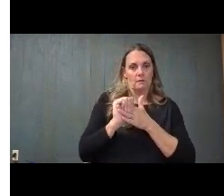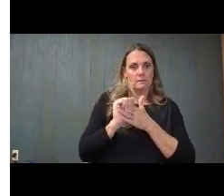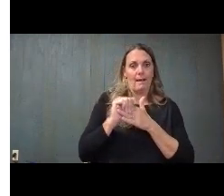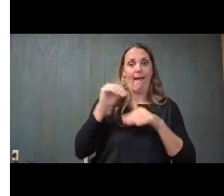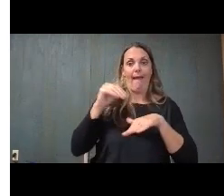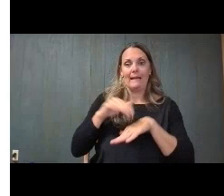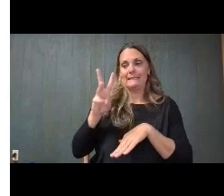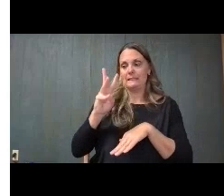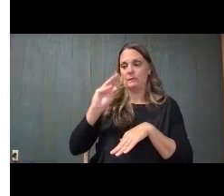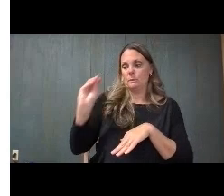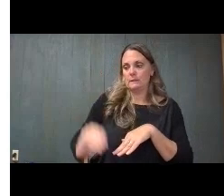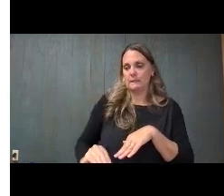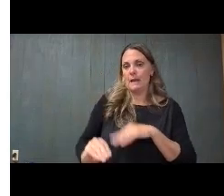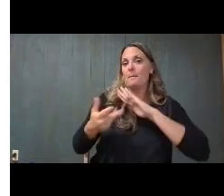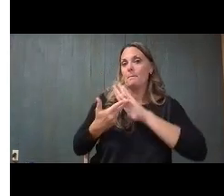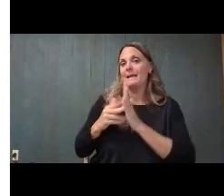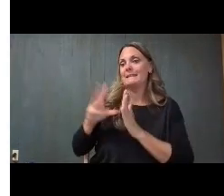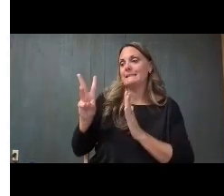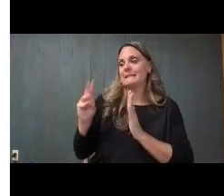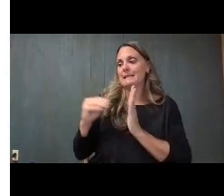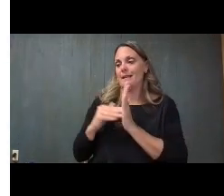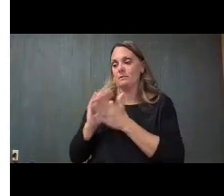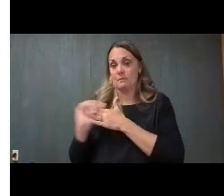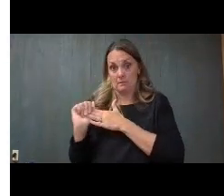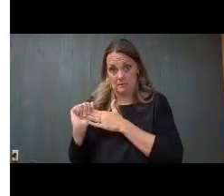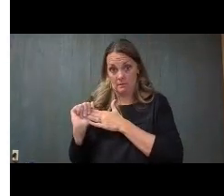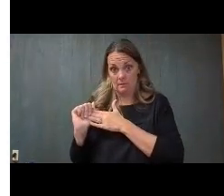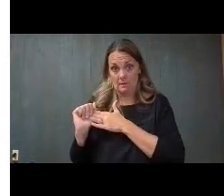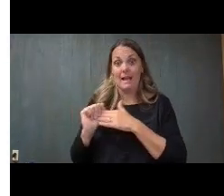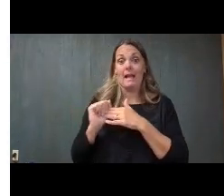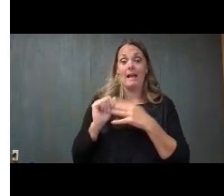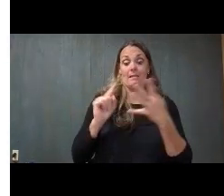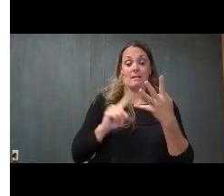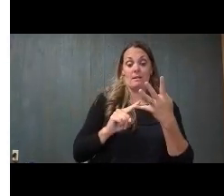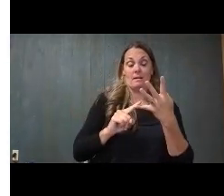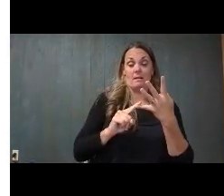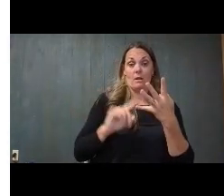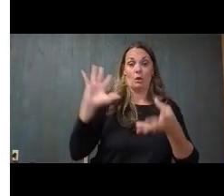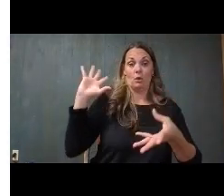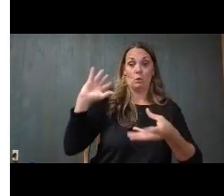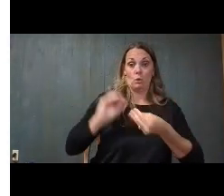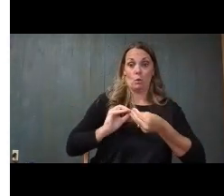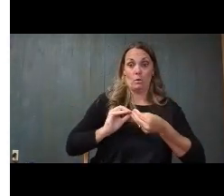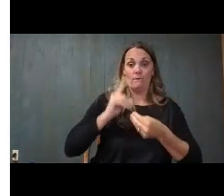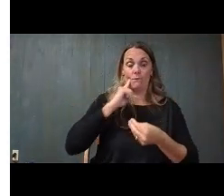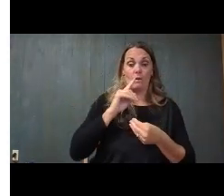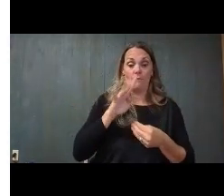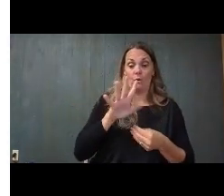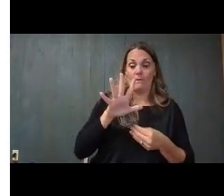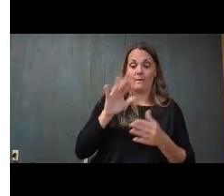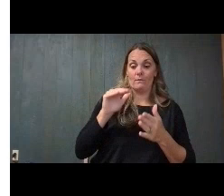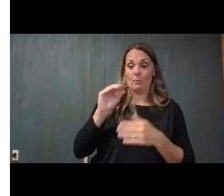totaling $60,000, and year four reflects the totals for the 45%, totaling